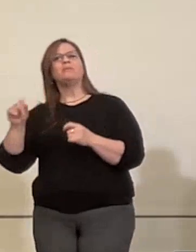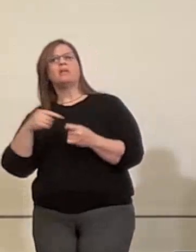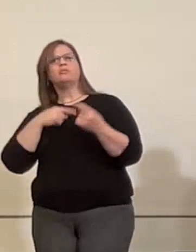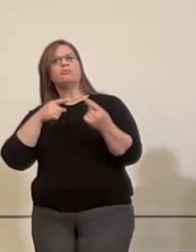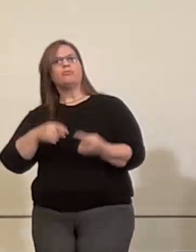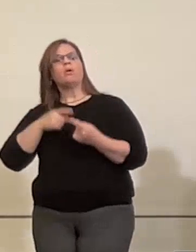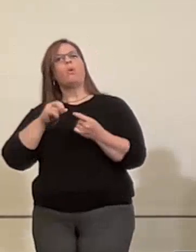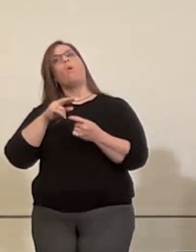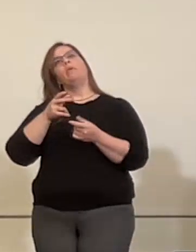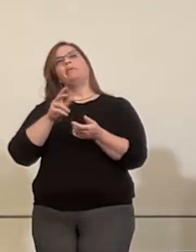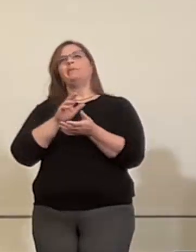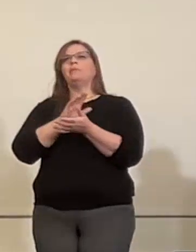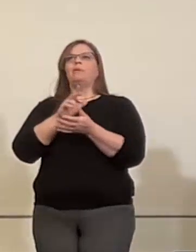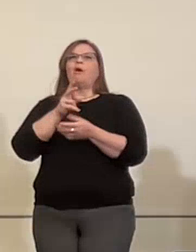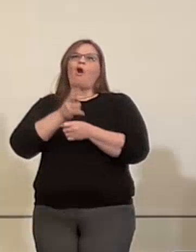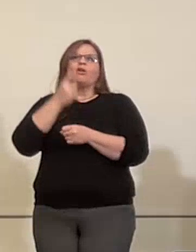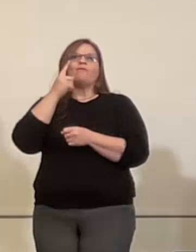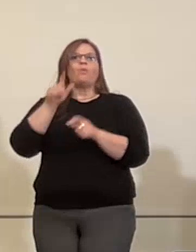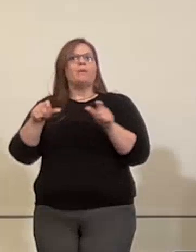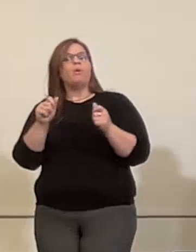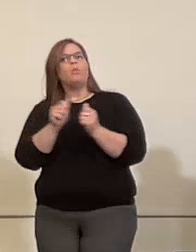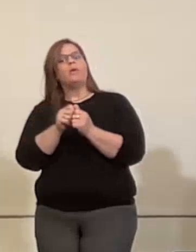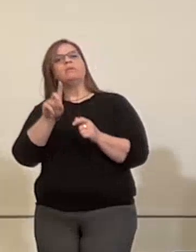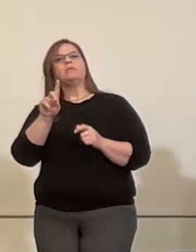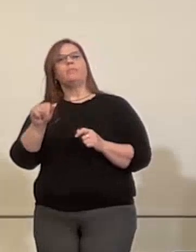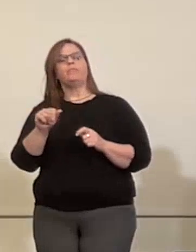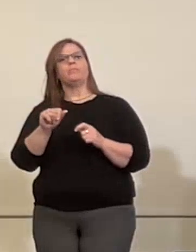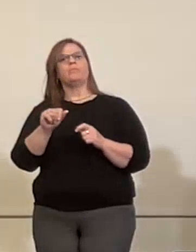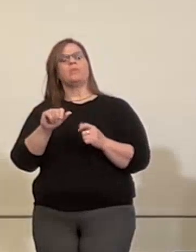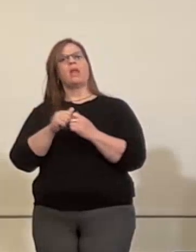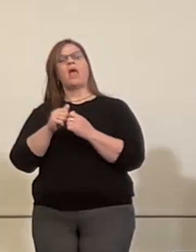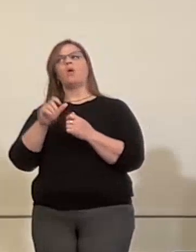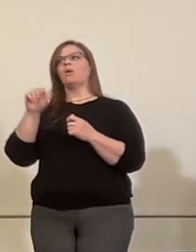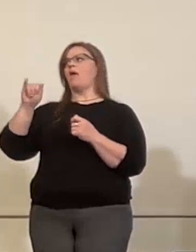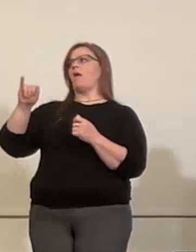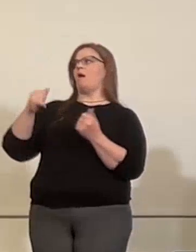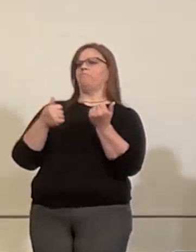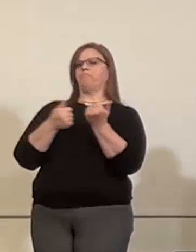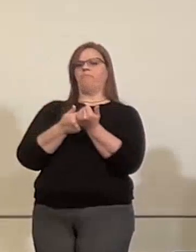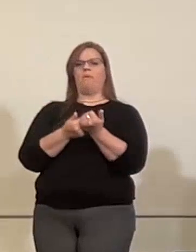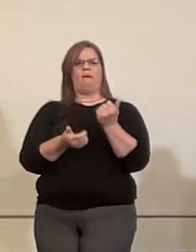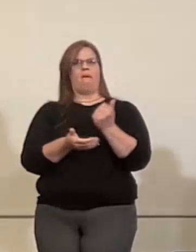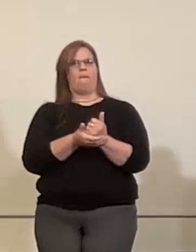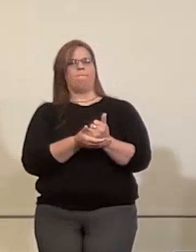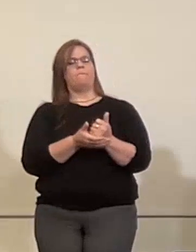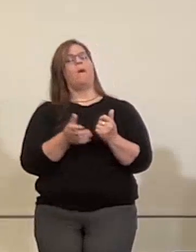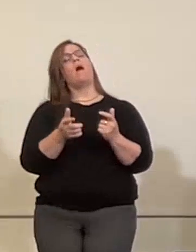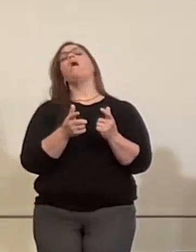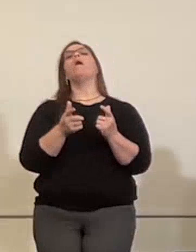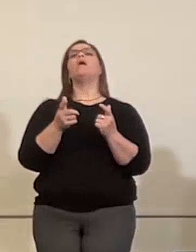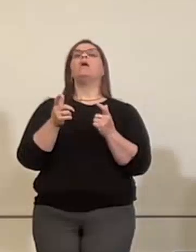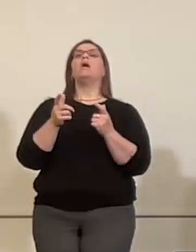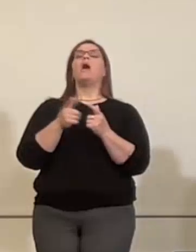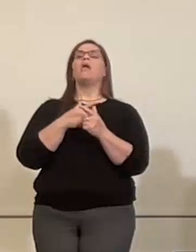or that are harder And how can AI help do that job. And then help people connect the dots that if we if we solve for